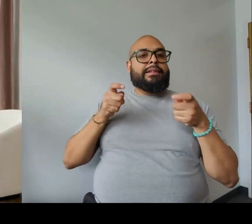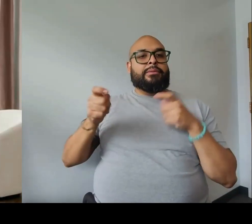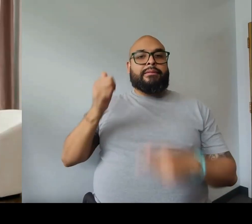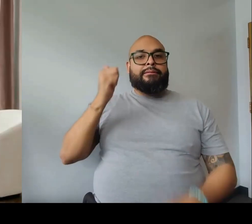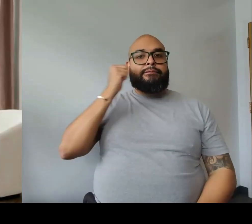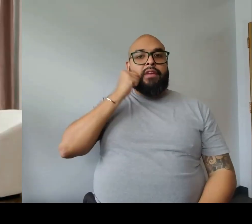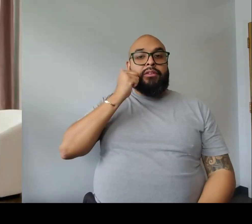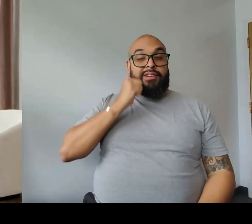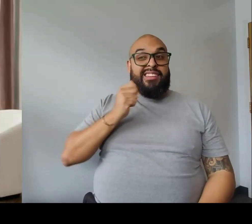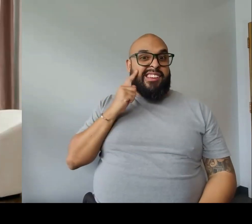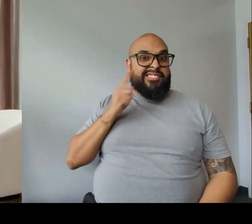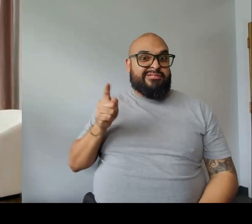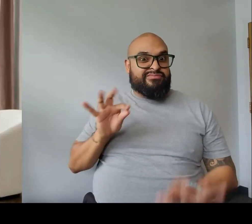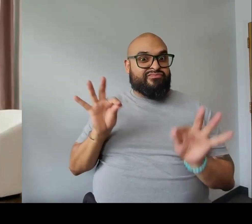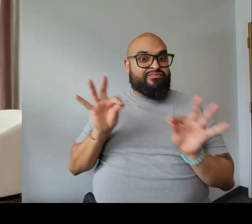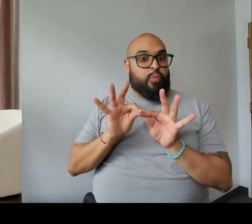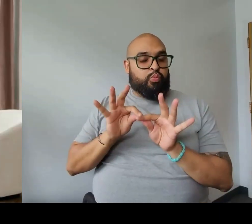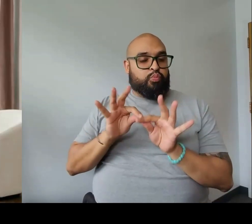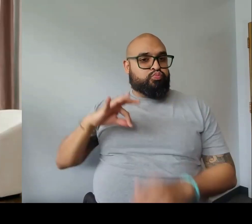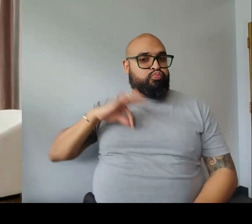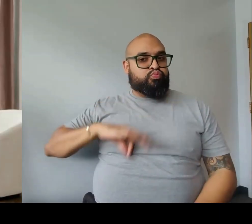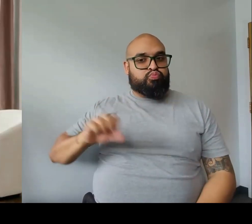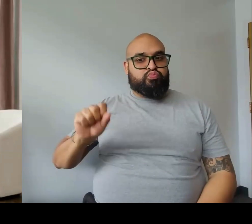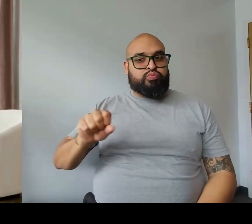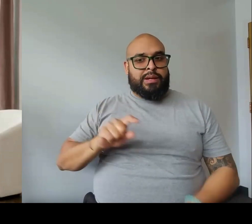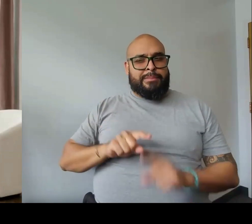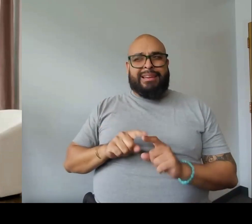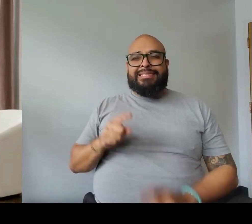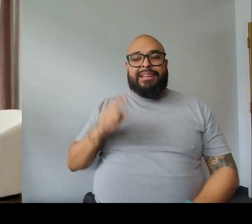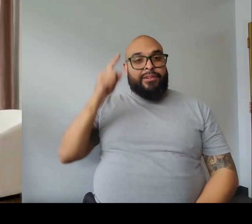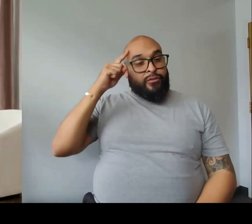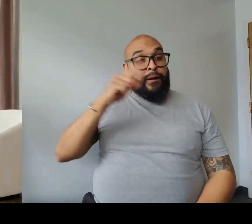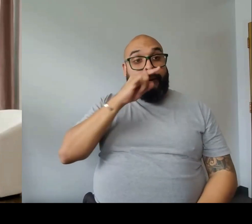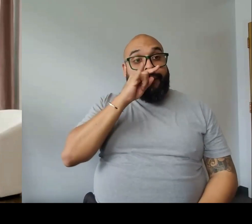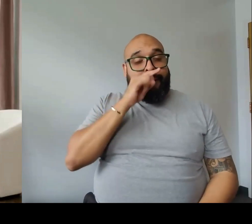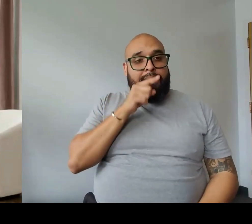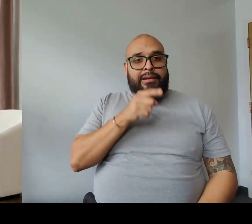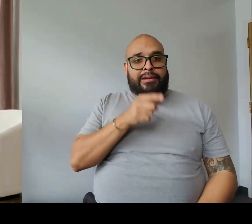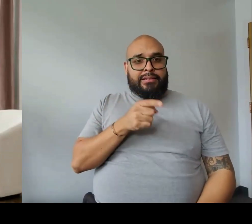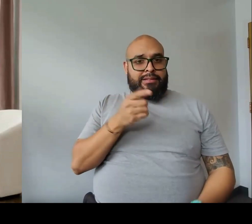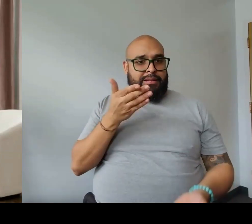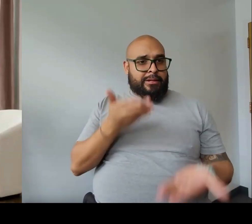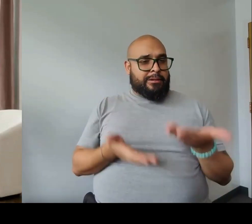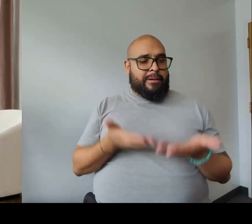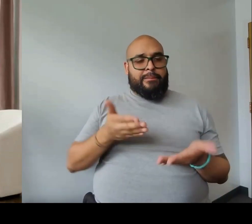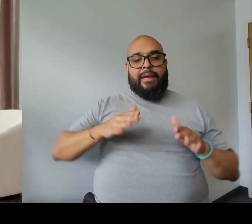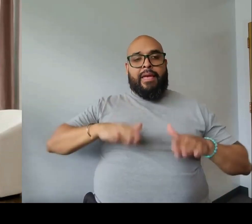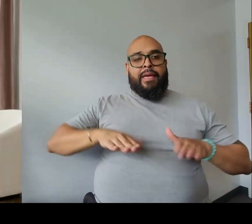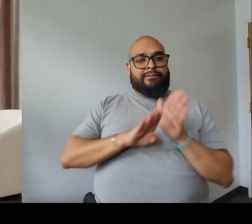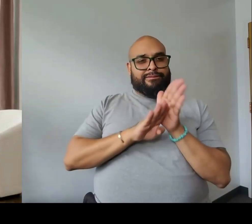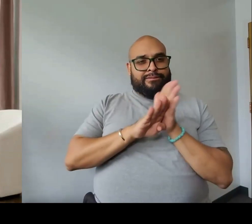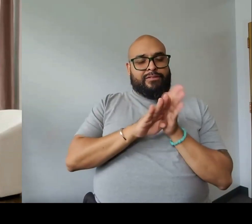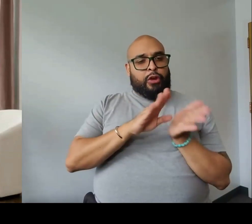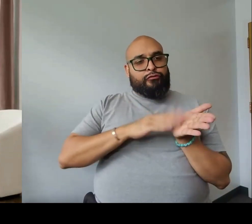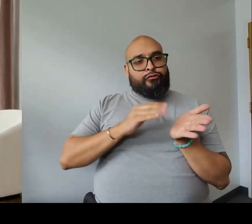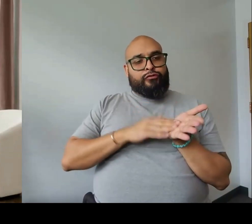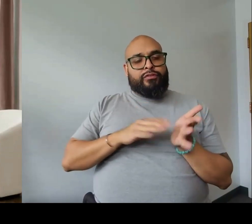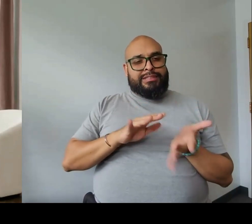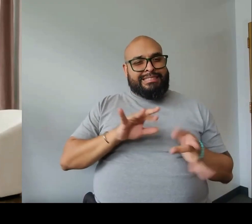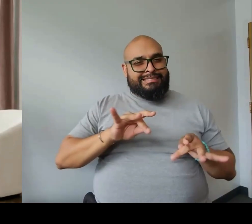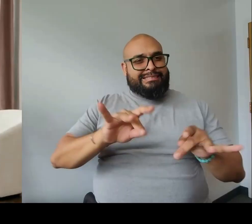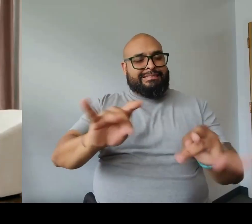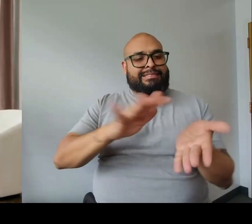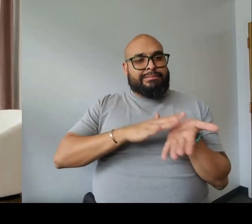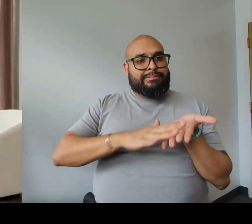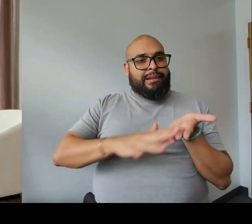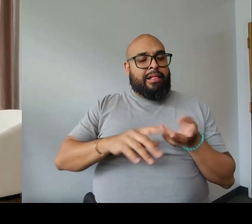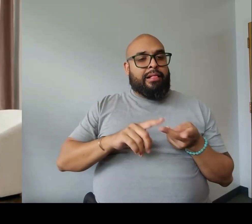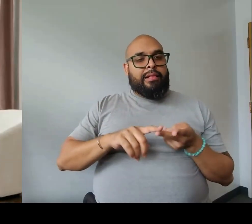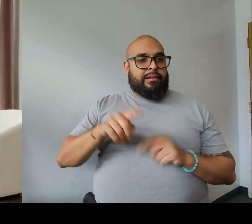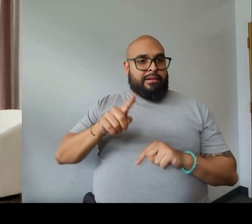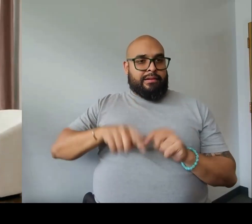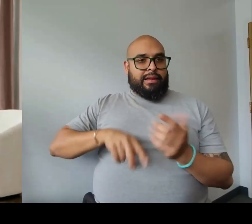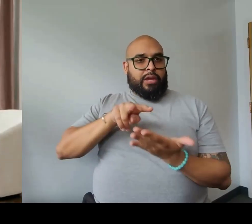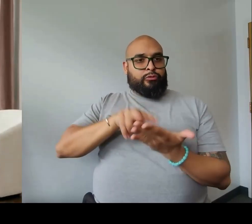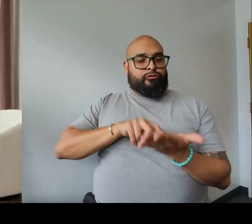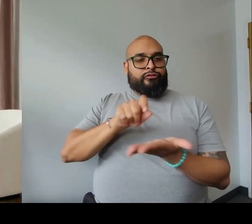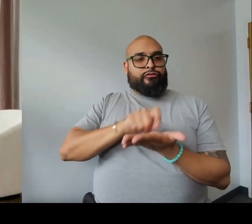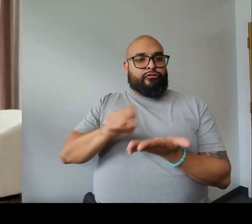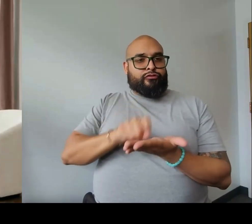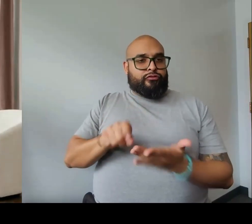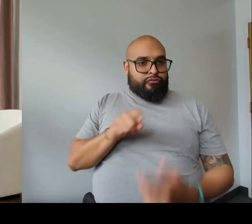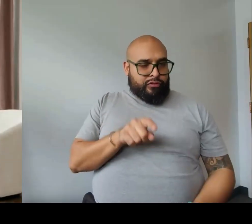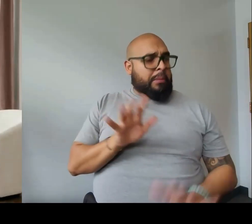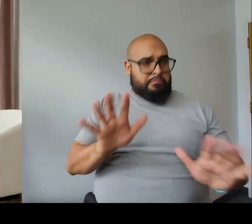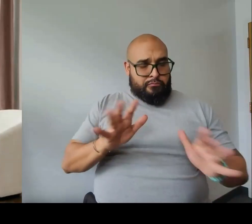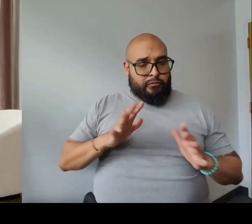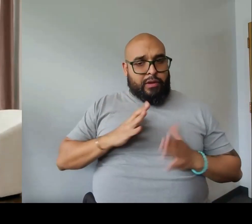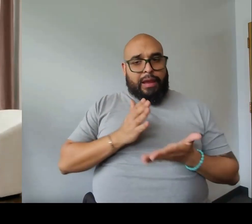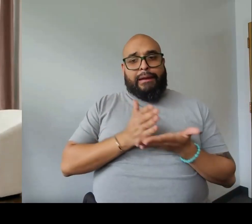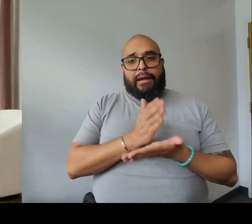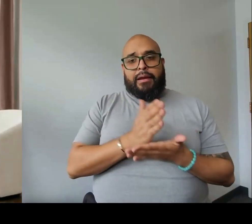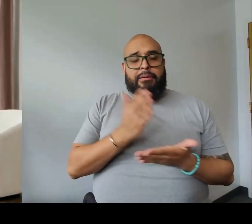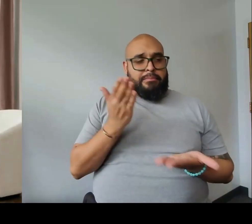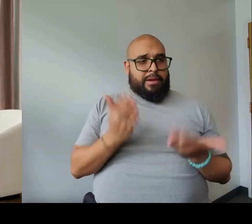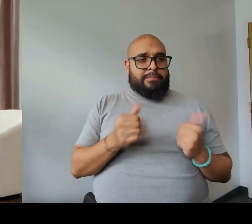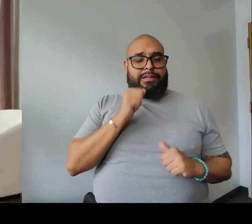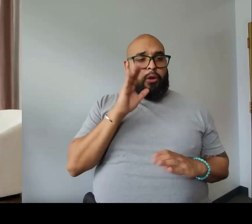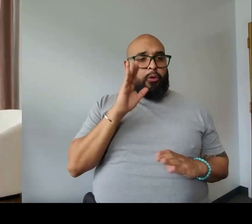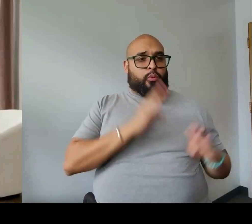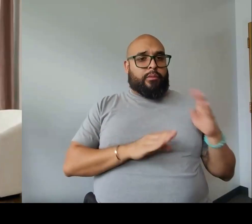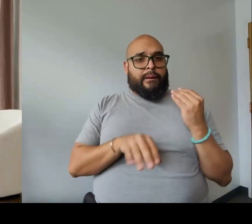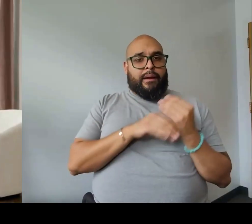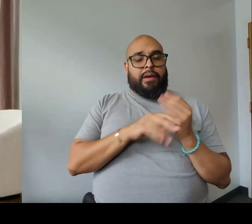And I think that's valuable, but I don't think, in a kiddo that may not have developed Braille yet and isn't a print reader, it may be okay that we're not, worried about adding that dual diagnosis yet.